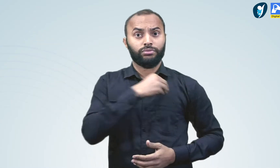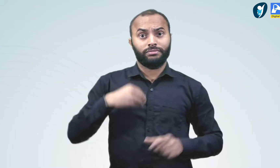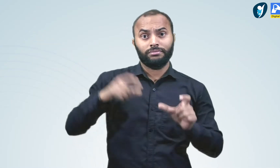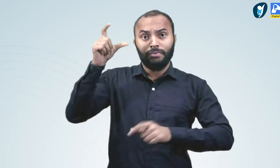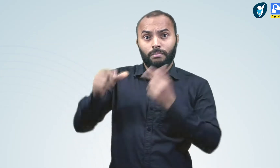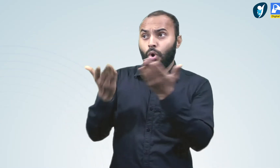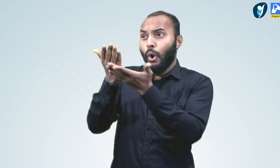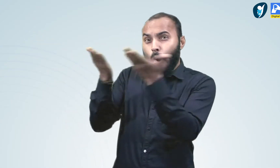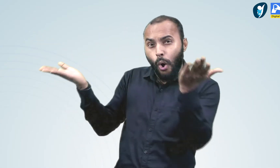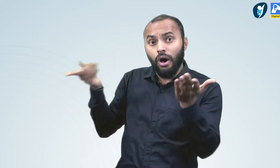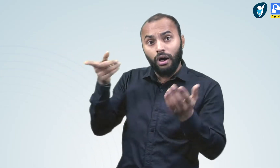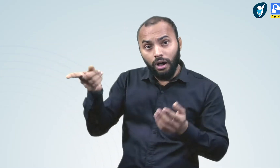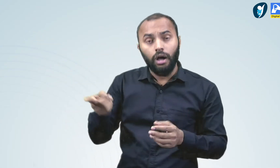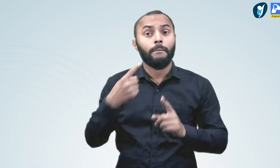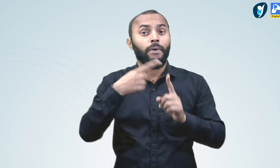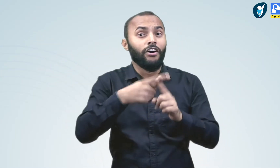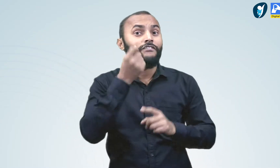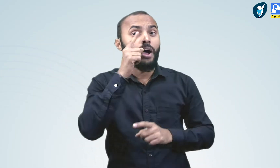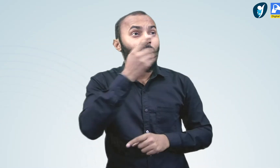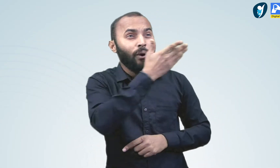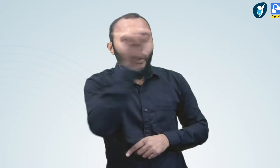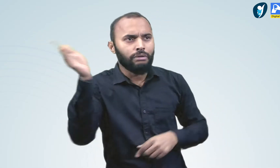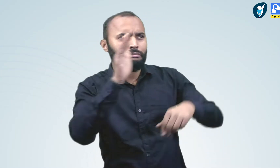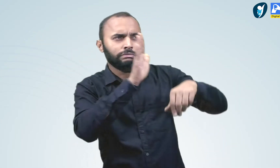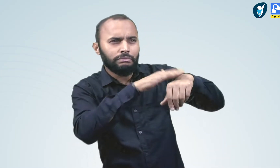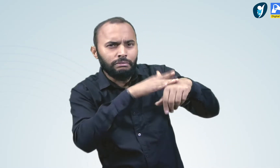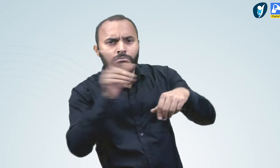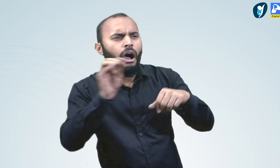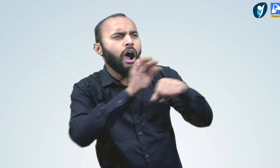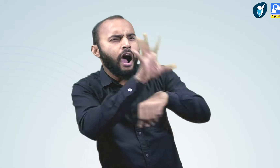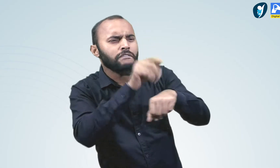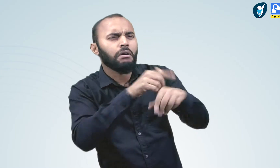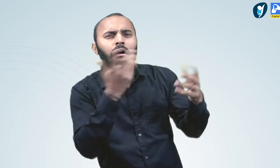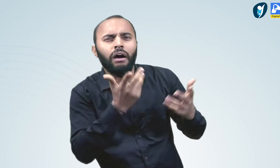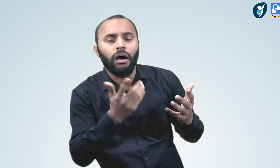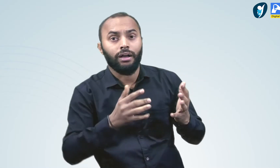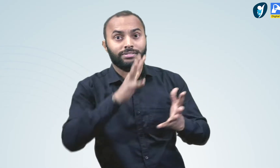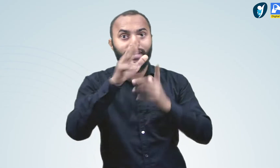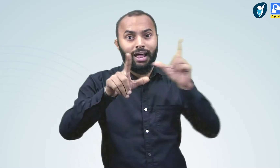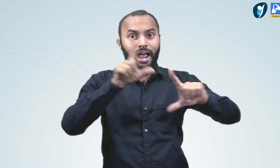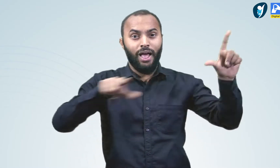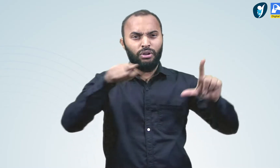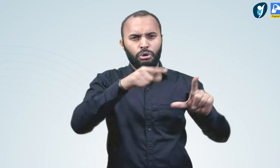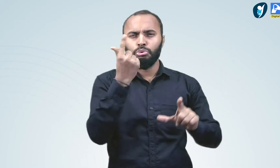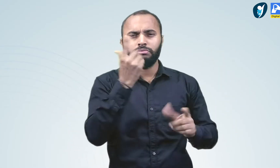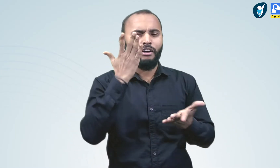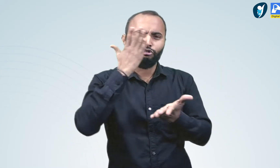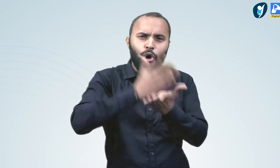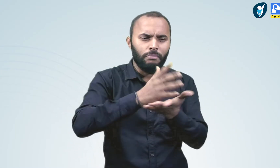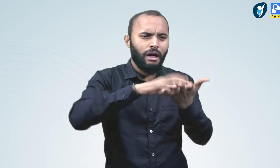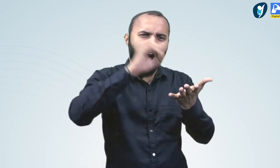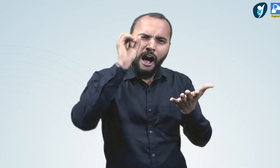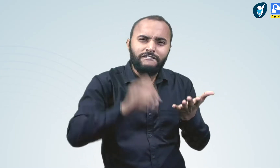Doctors often advise parents not to use sign language,